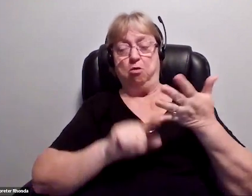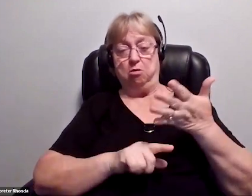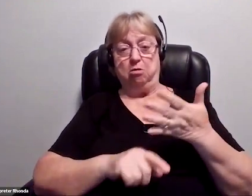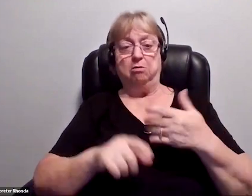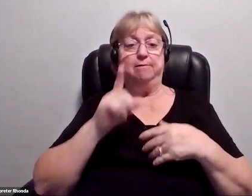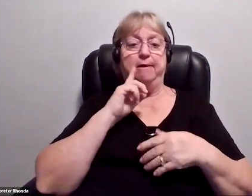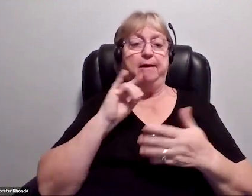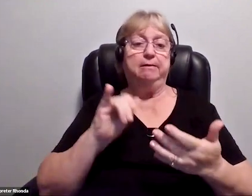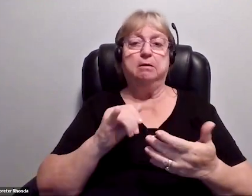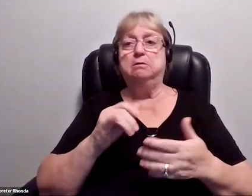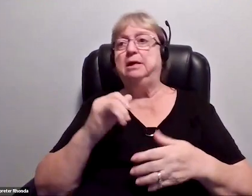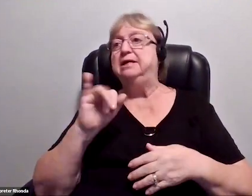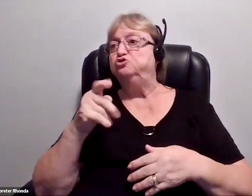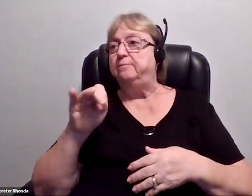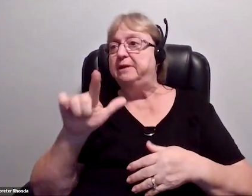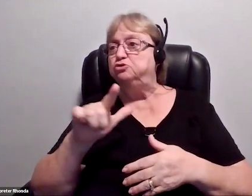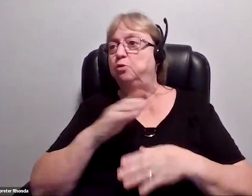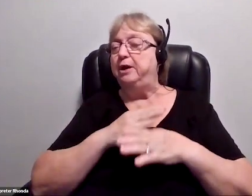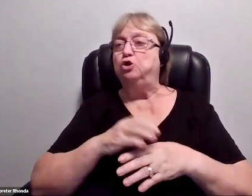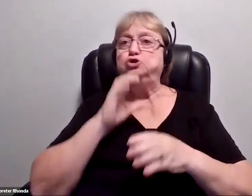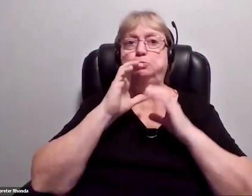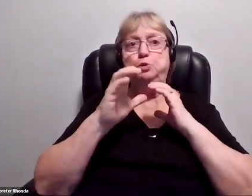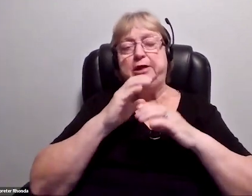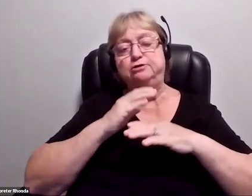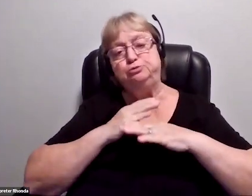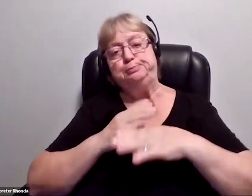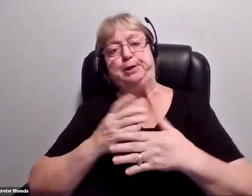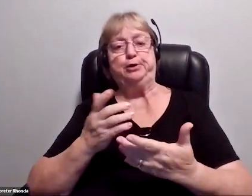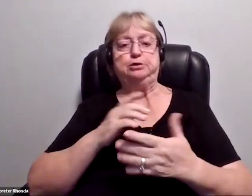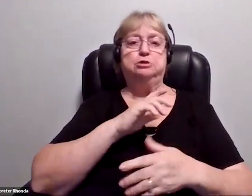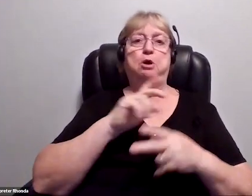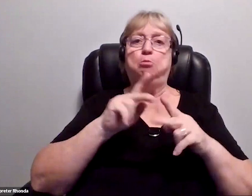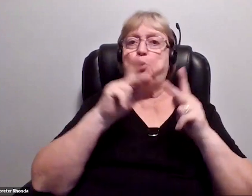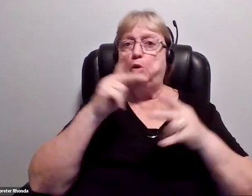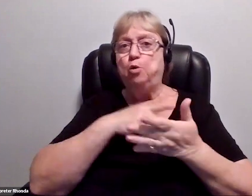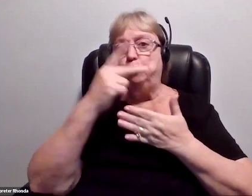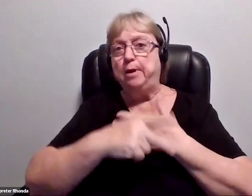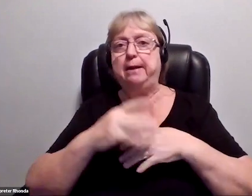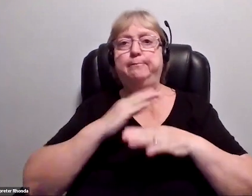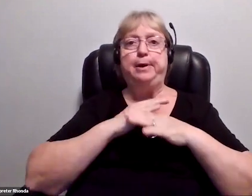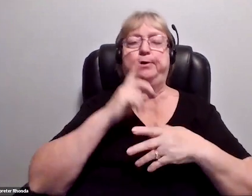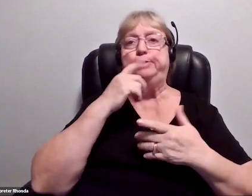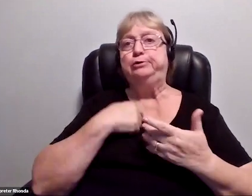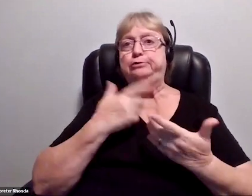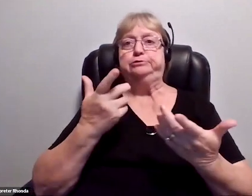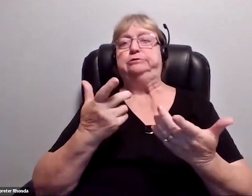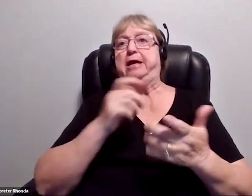architectonical, methodological, attitudinal, programmatic barriers. Just to give some examples, how a deaf person